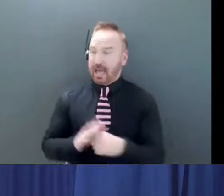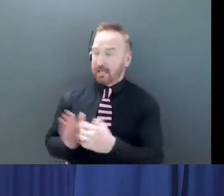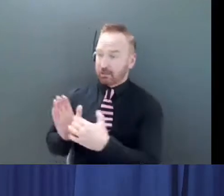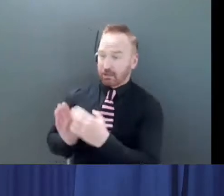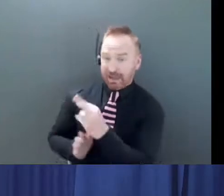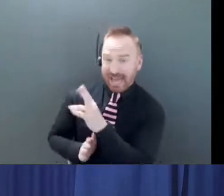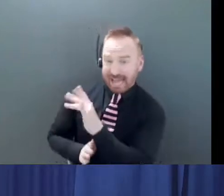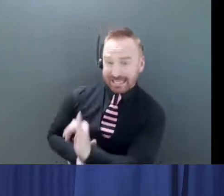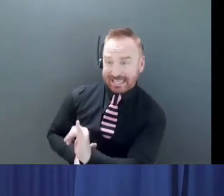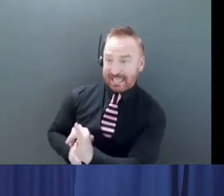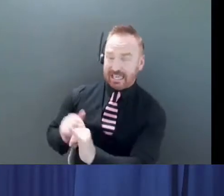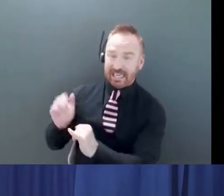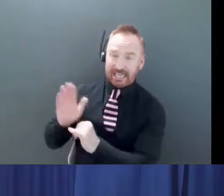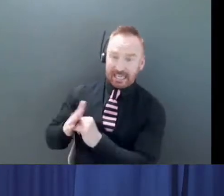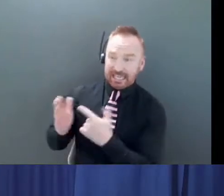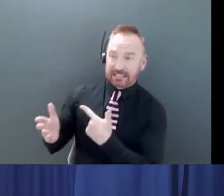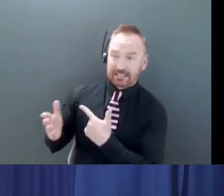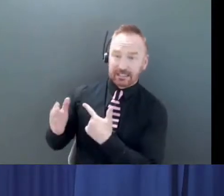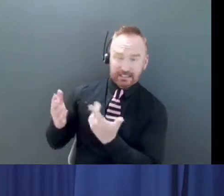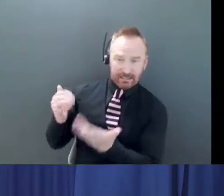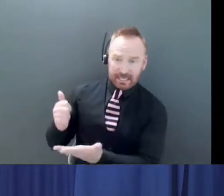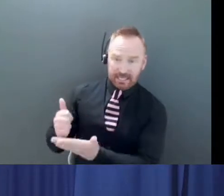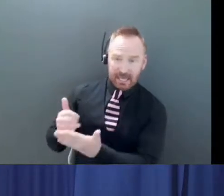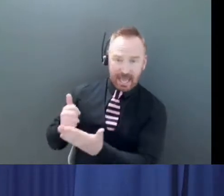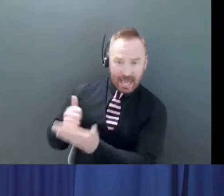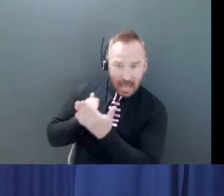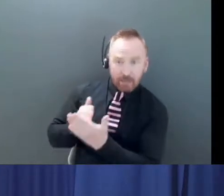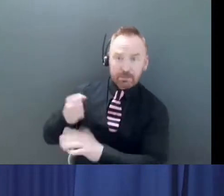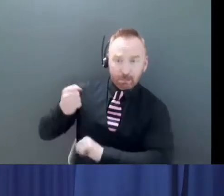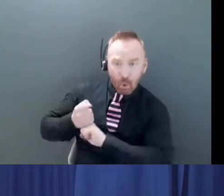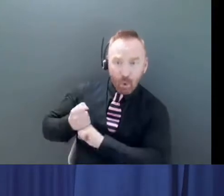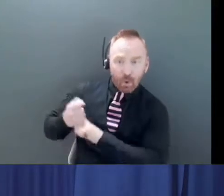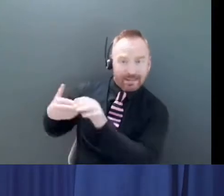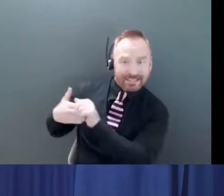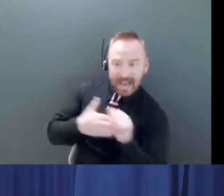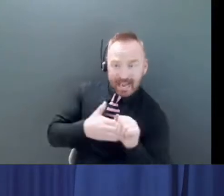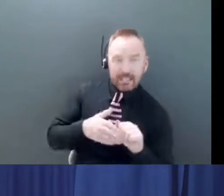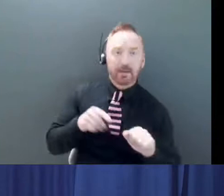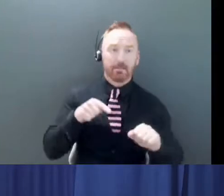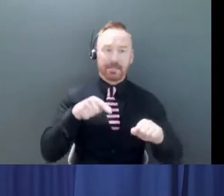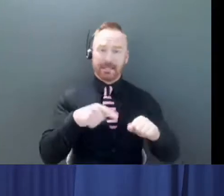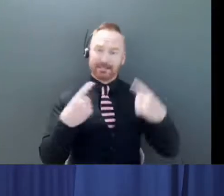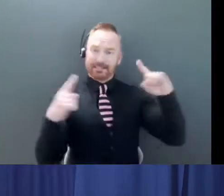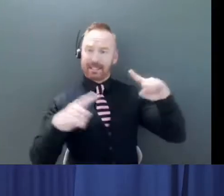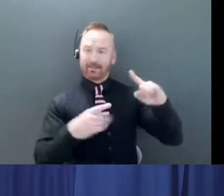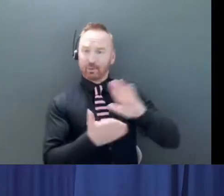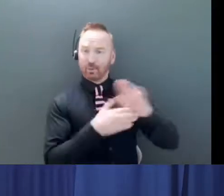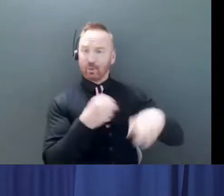Sop we will have more information to share in the coming weeks, and you will be able to find your individual operational plans on